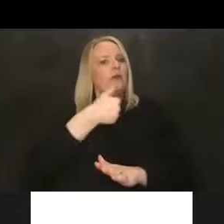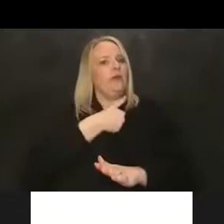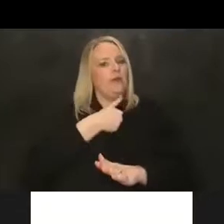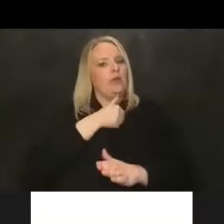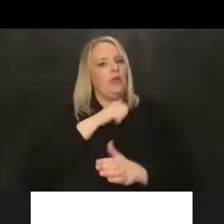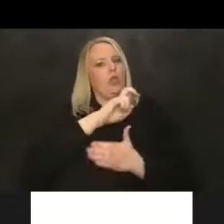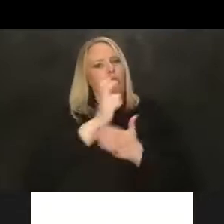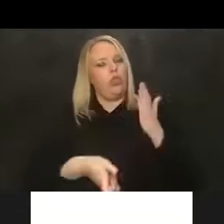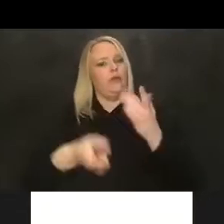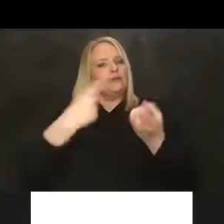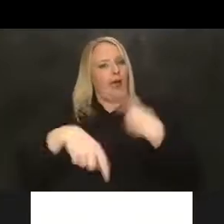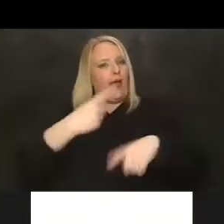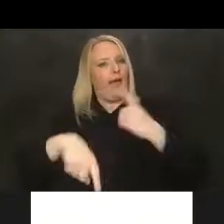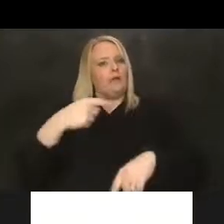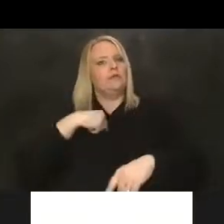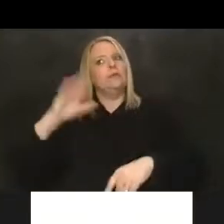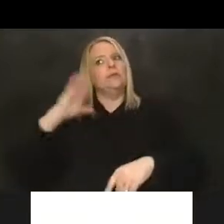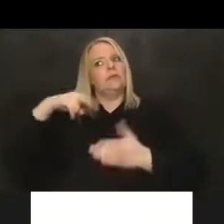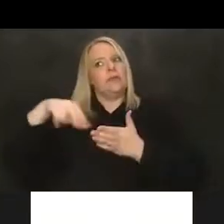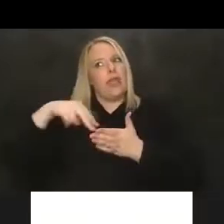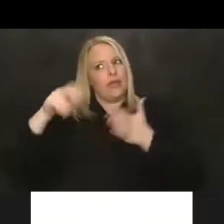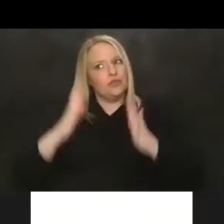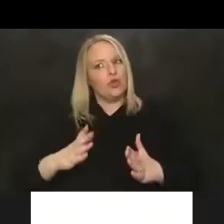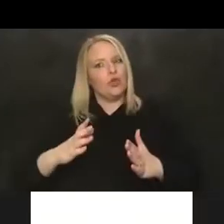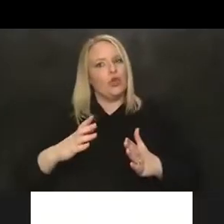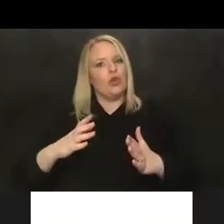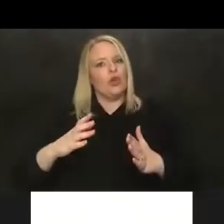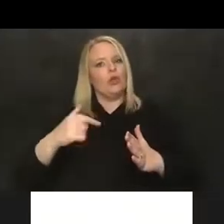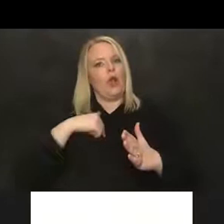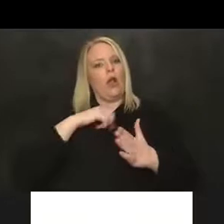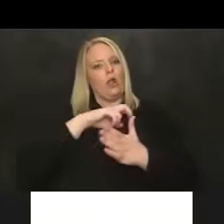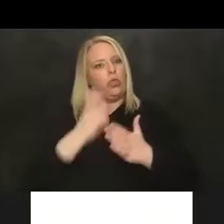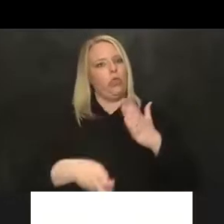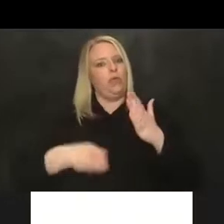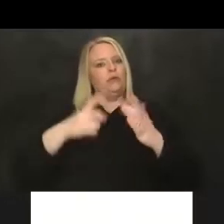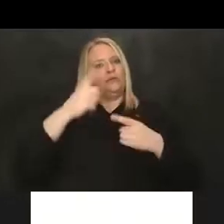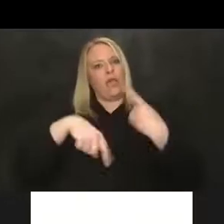language because I was a dancer, you know, and I was into this the beauty of it and not the utilitarian